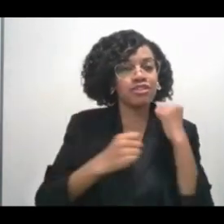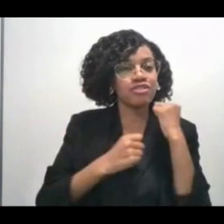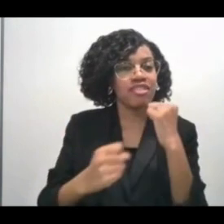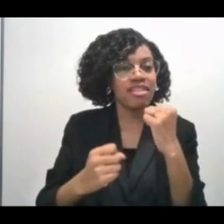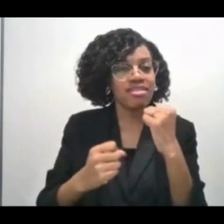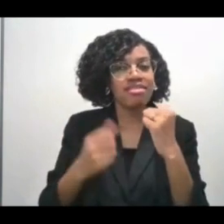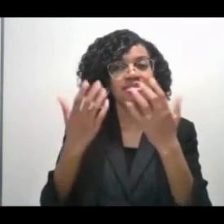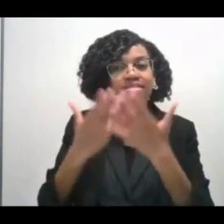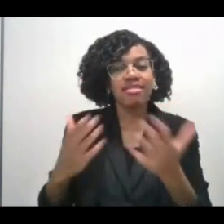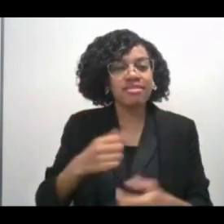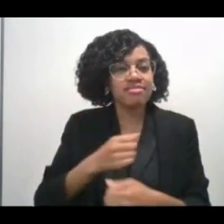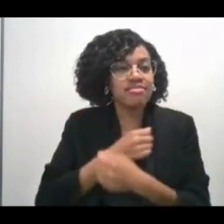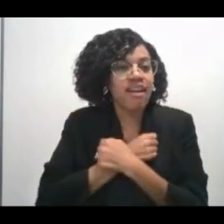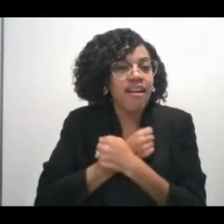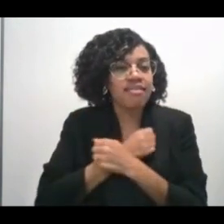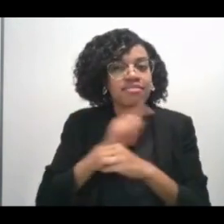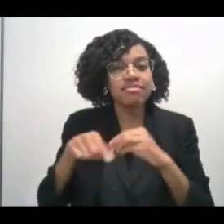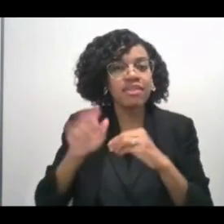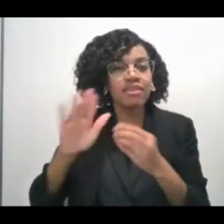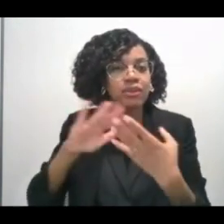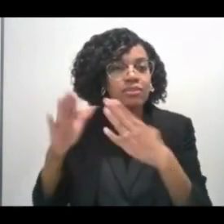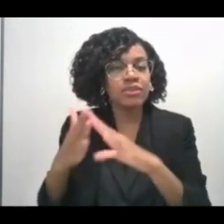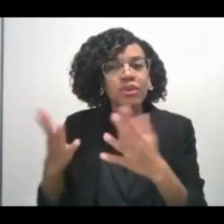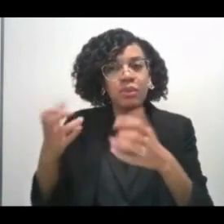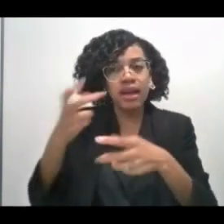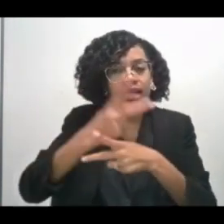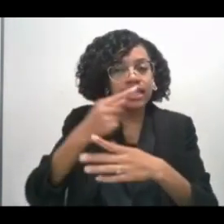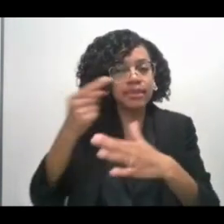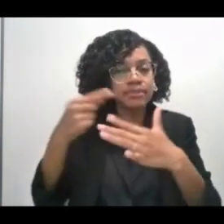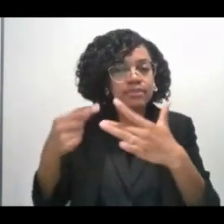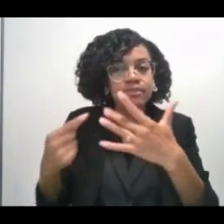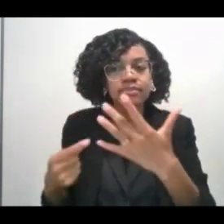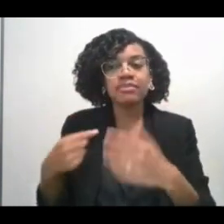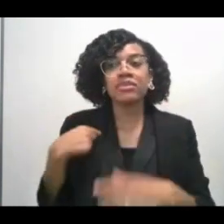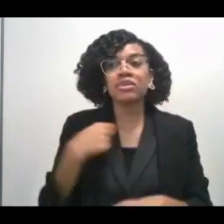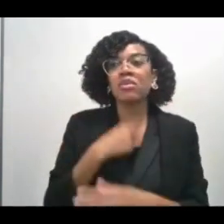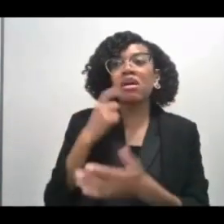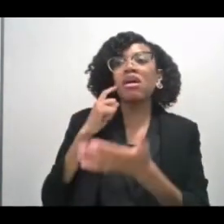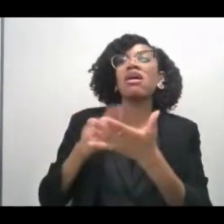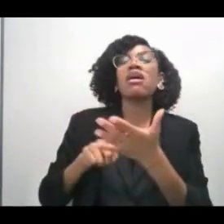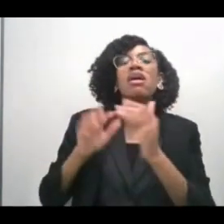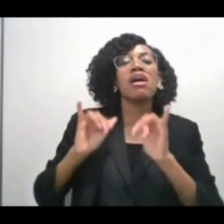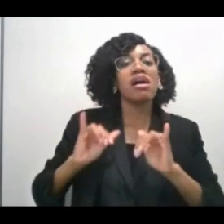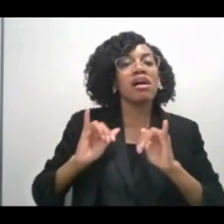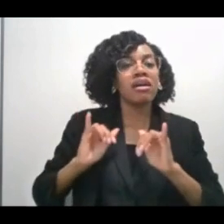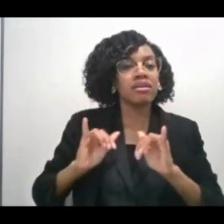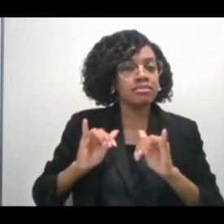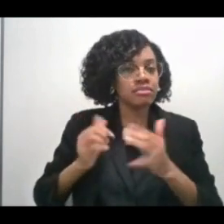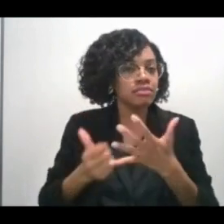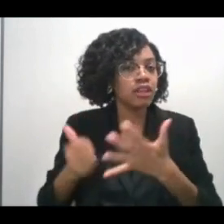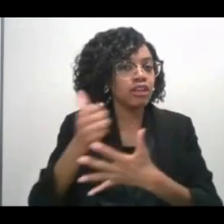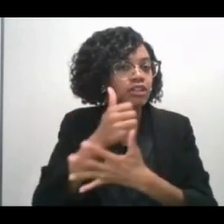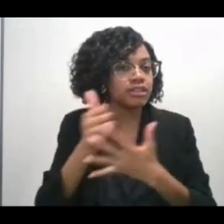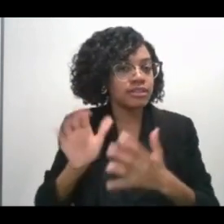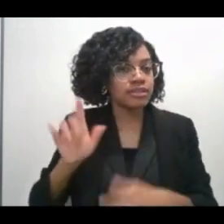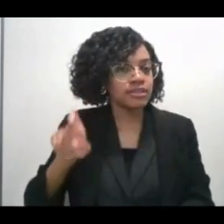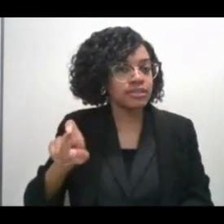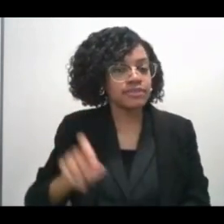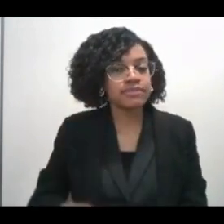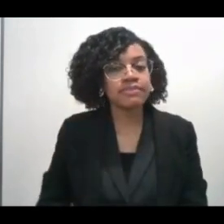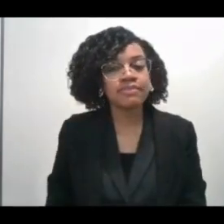after an event. So that community participation process